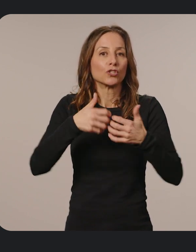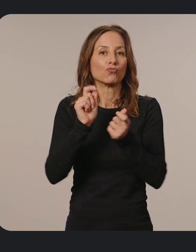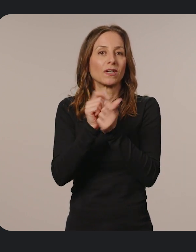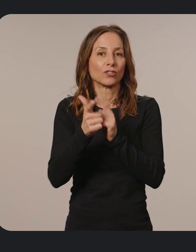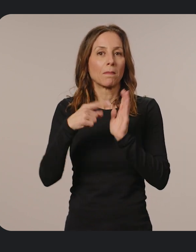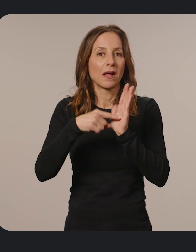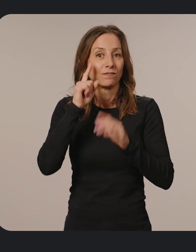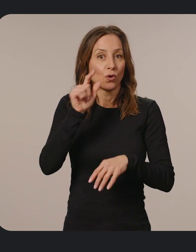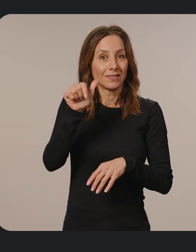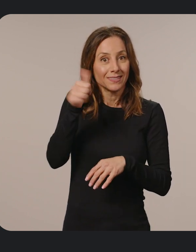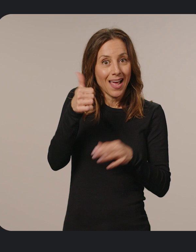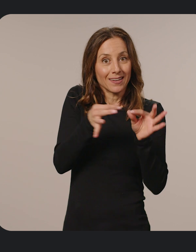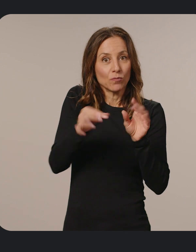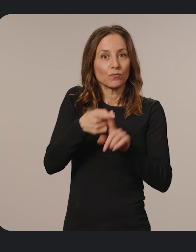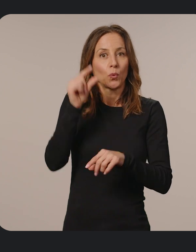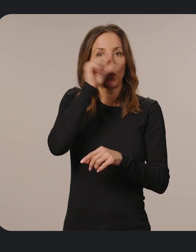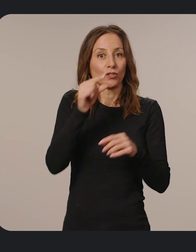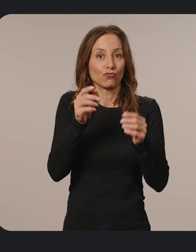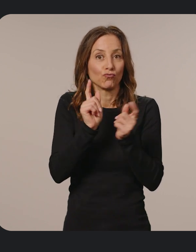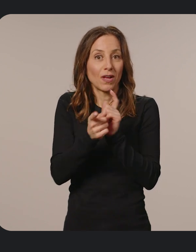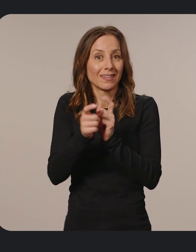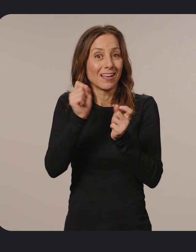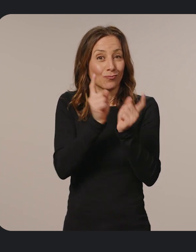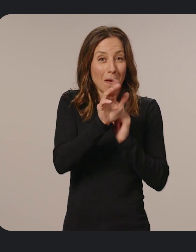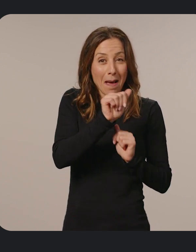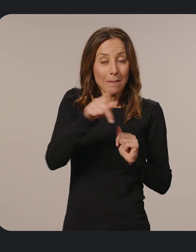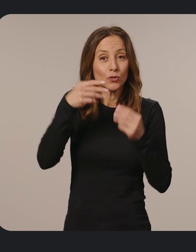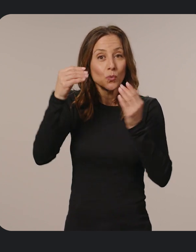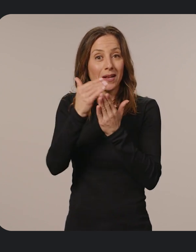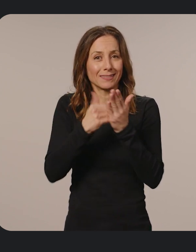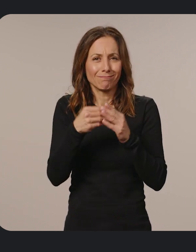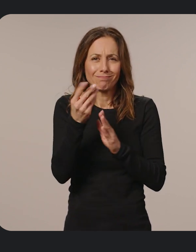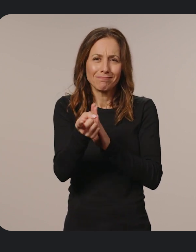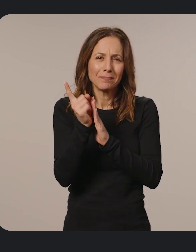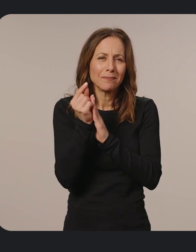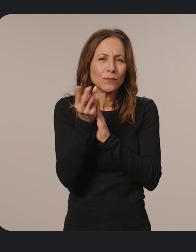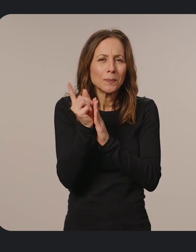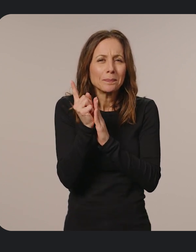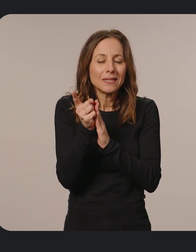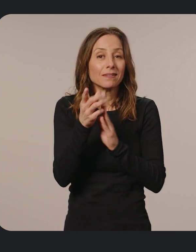models for 10 languages from Google Translate. It can translate your app and store listing in minutes